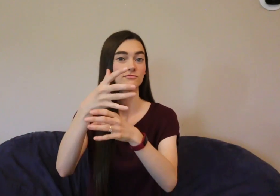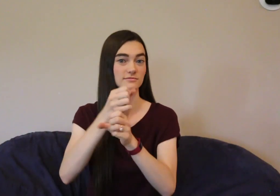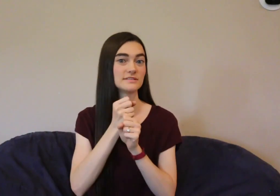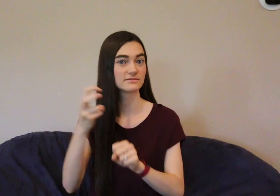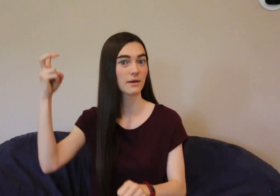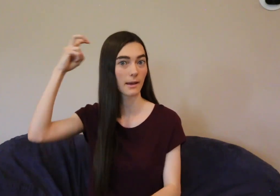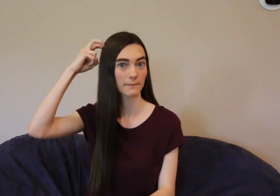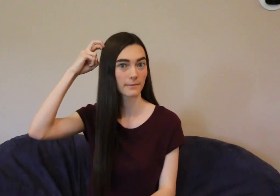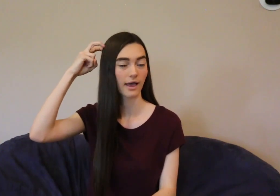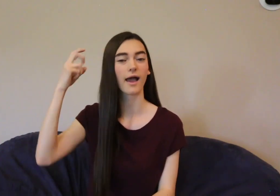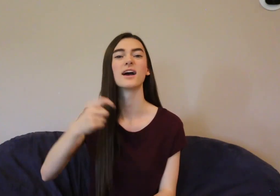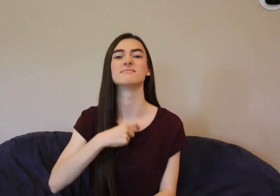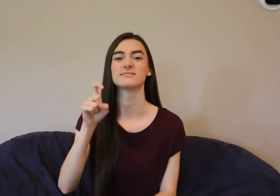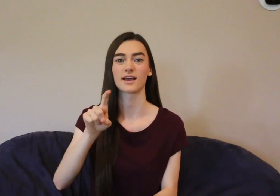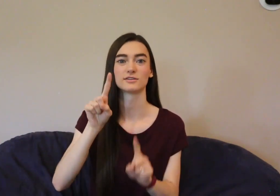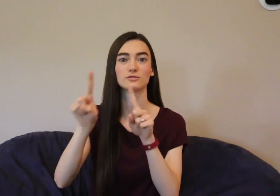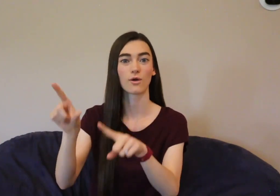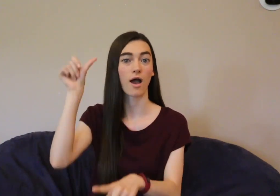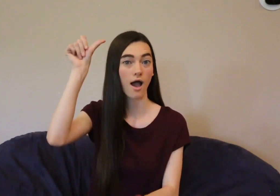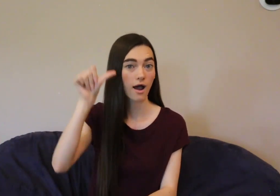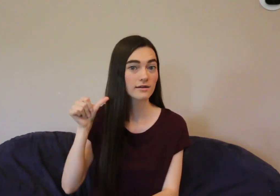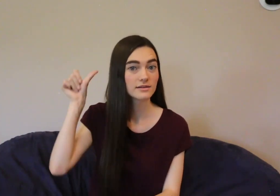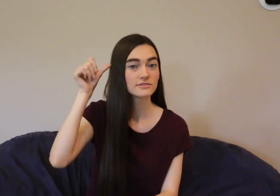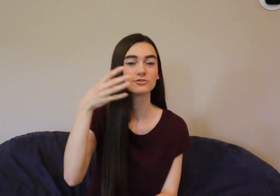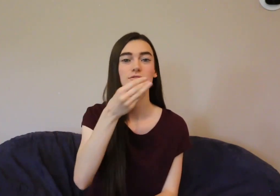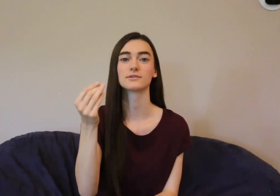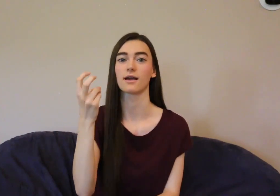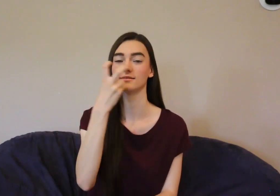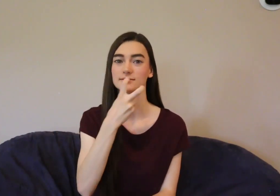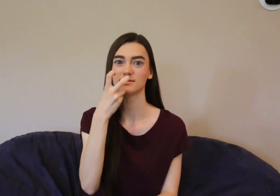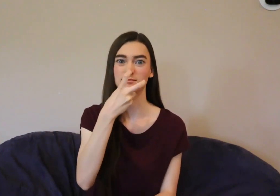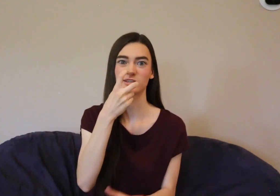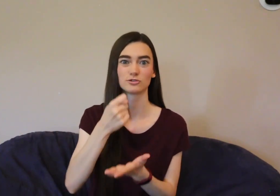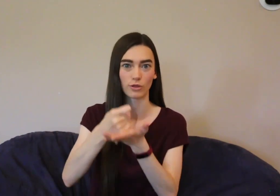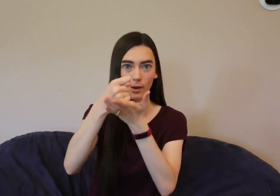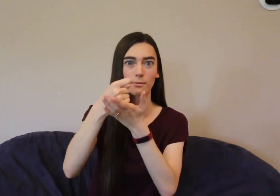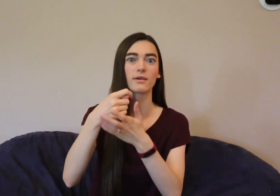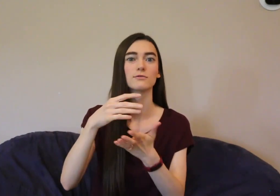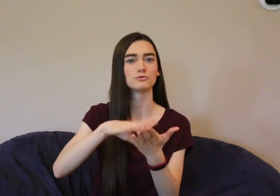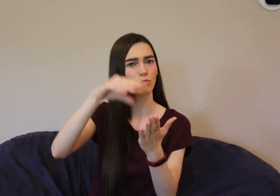After receiving my cochlear implant, I had to go to the audiologist and attend speech therapy